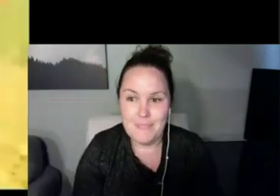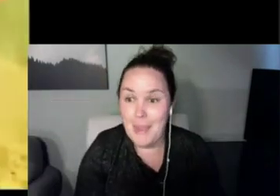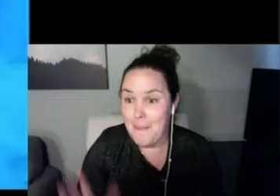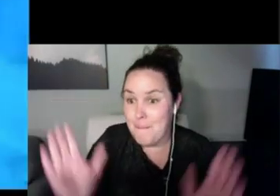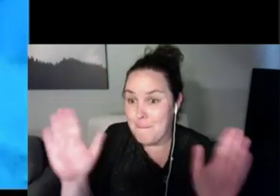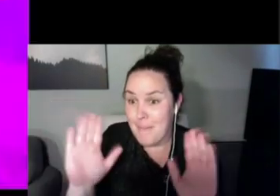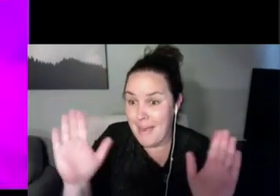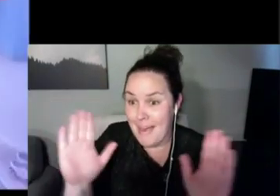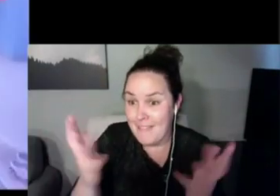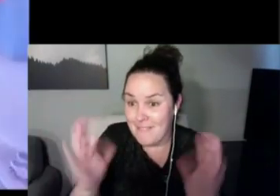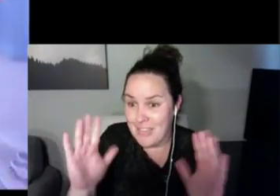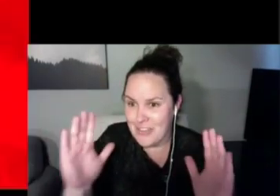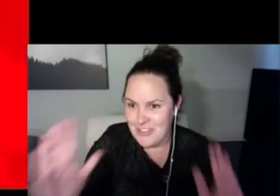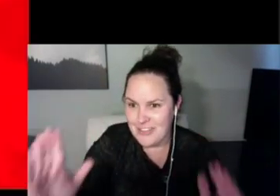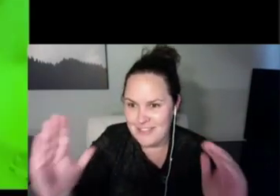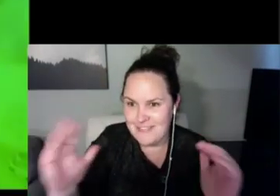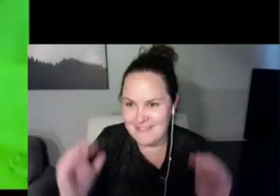Bye bye.